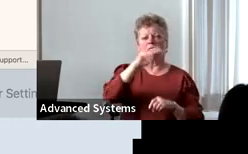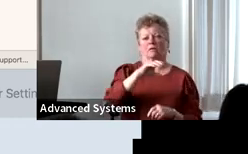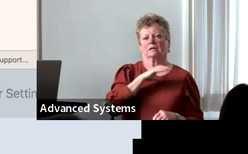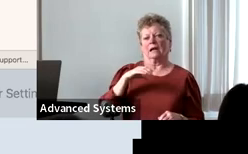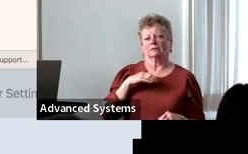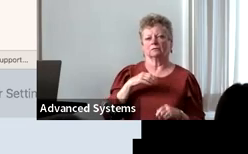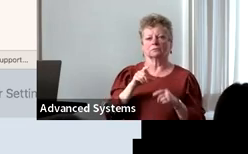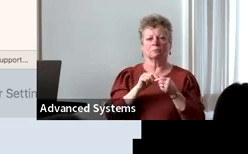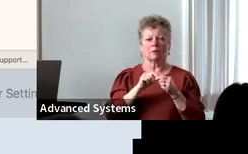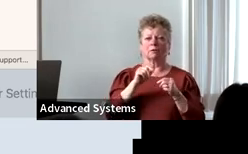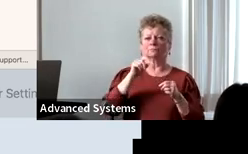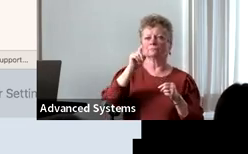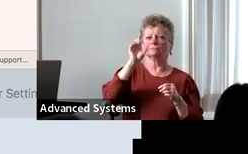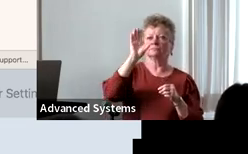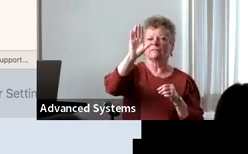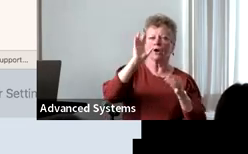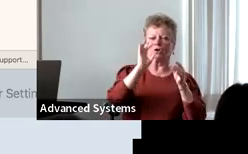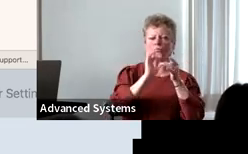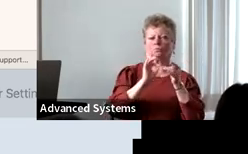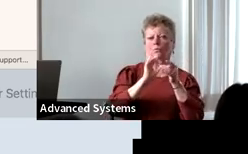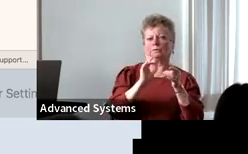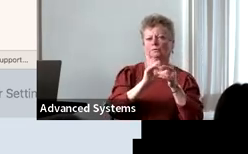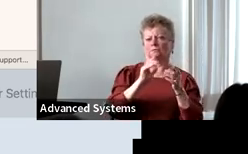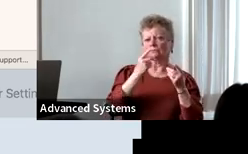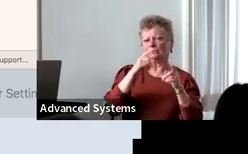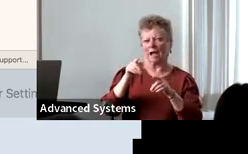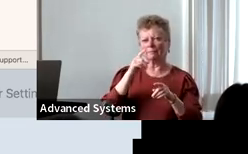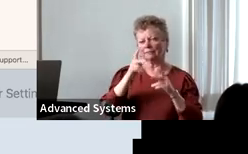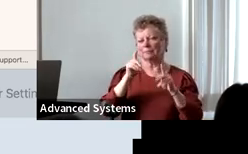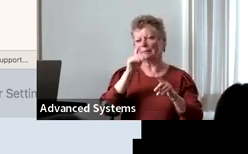of the stories of people in that community that are being left behind.